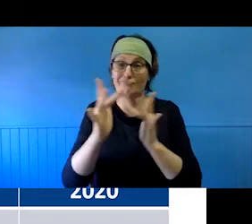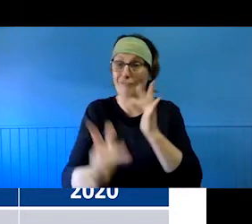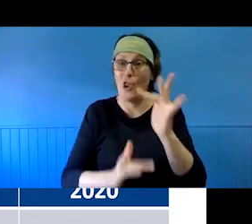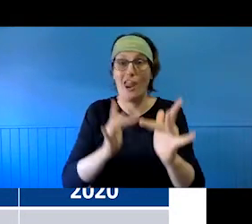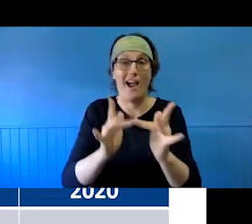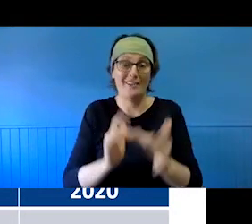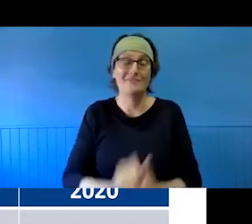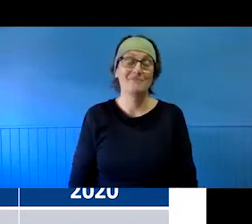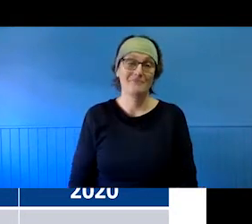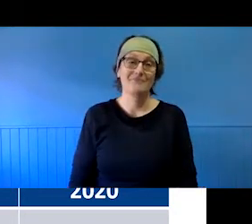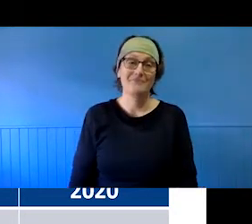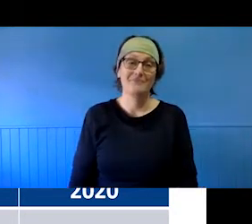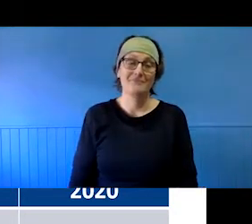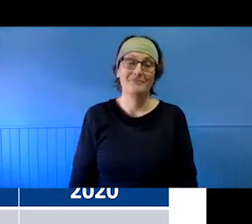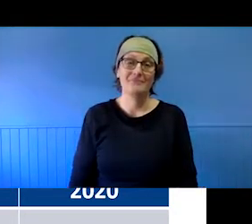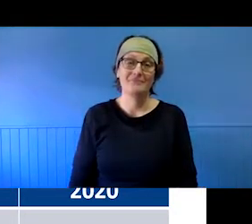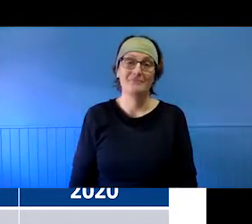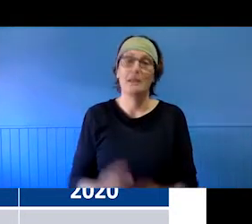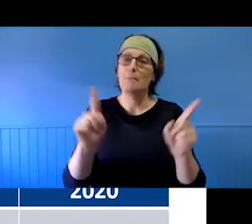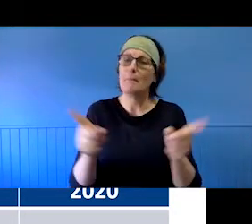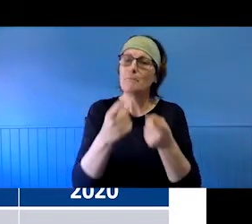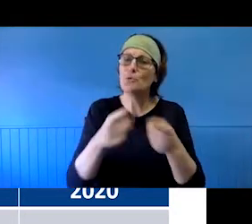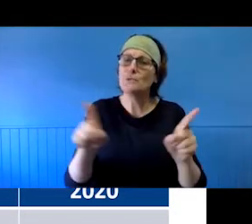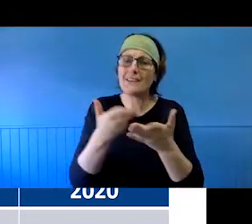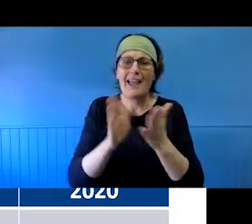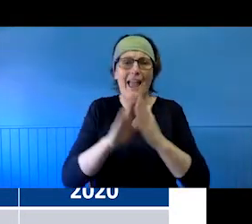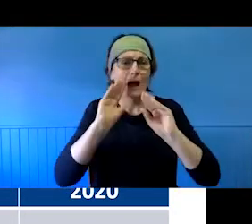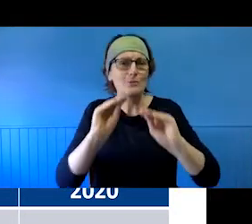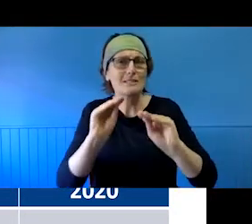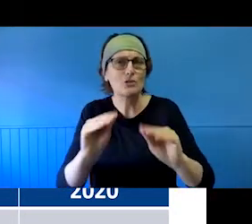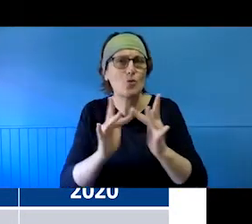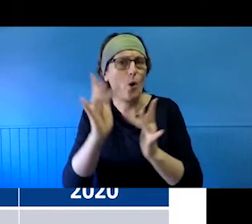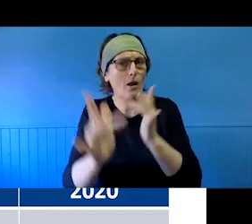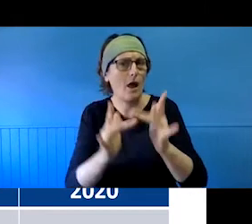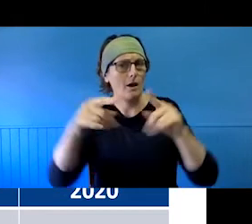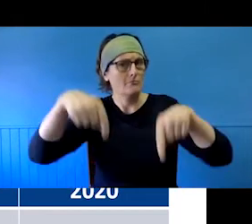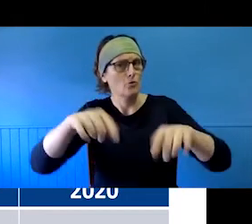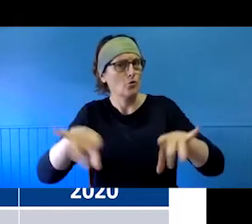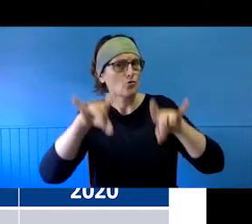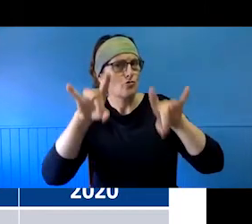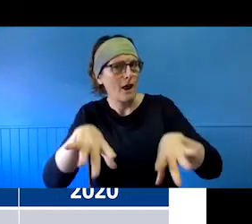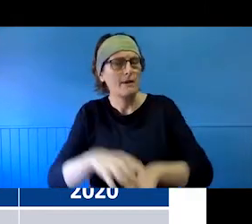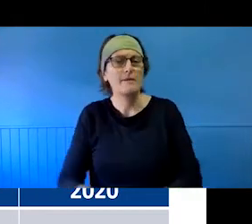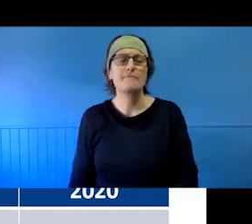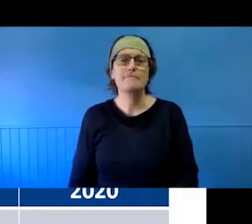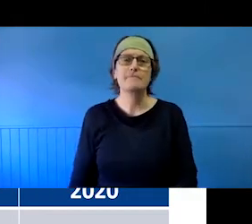To couch it in terms of how music is being taught online, I put it all